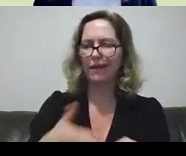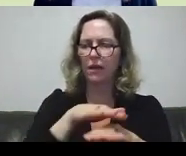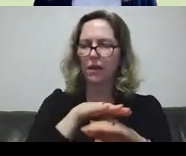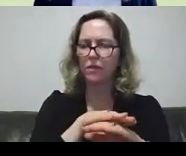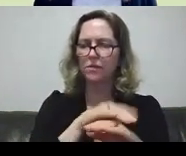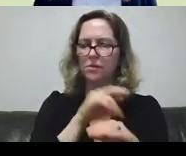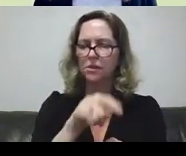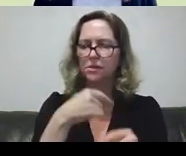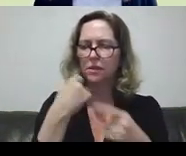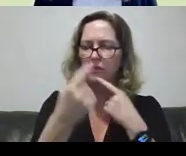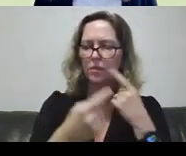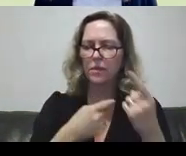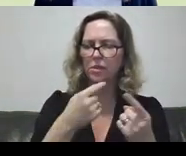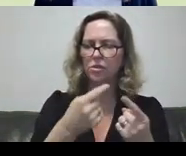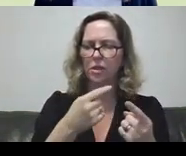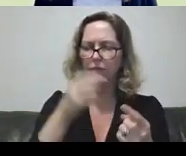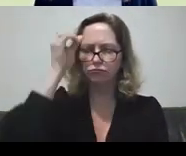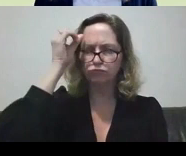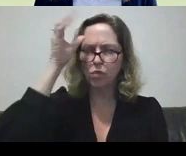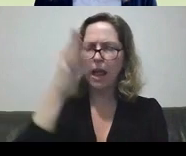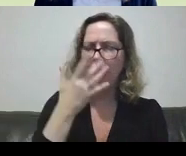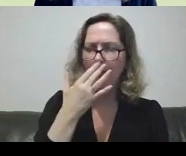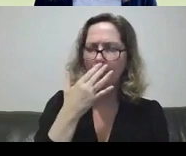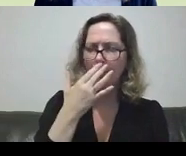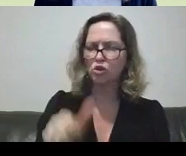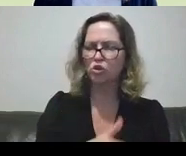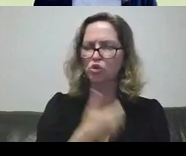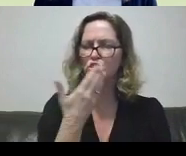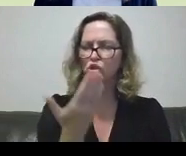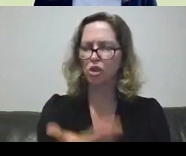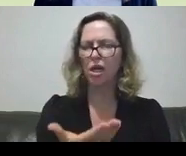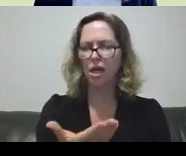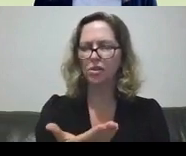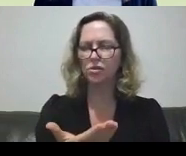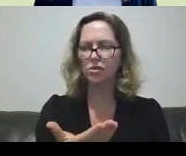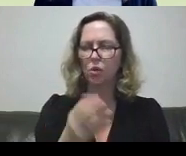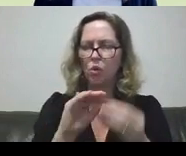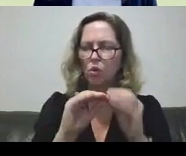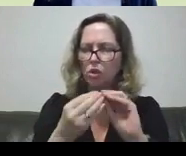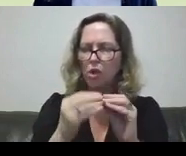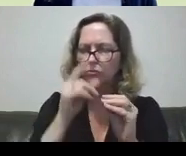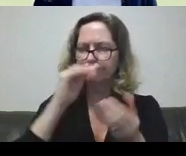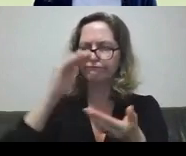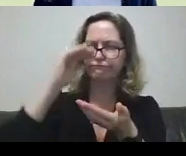knowledge and have that conversation about negotiating rates know if your